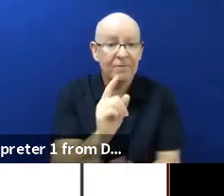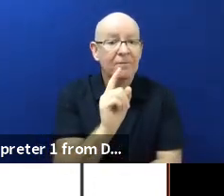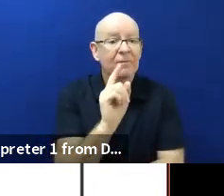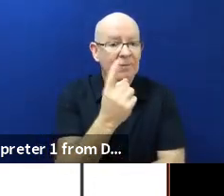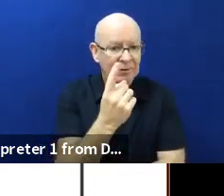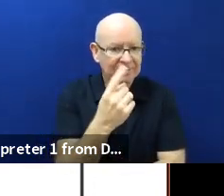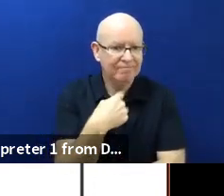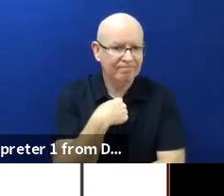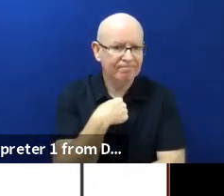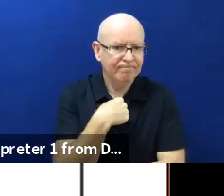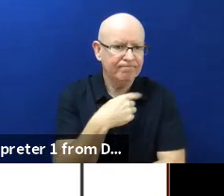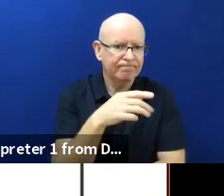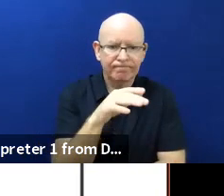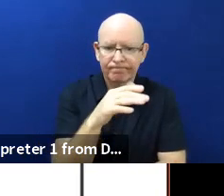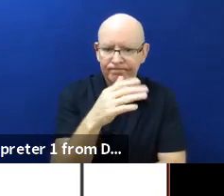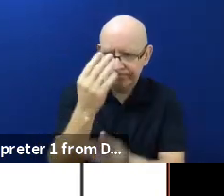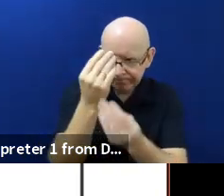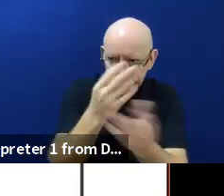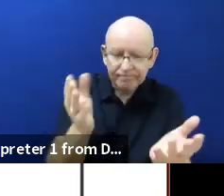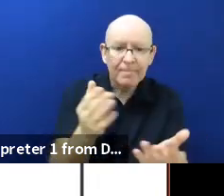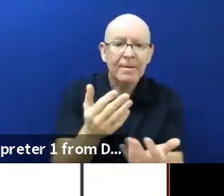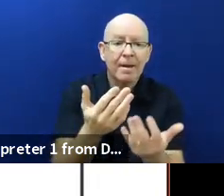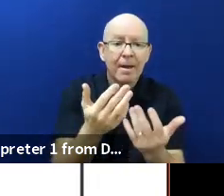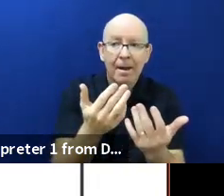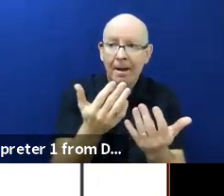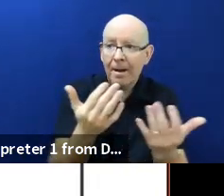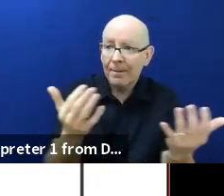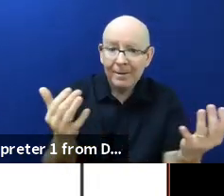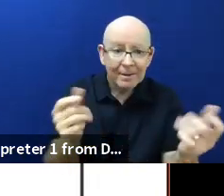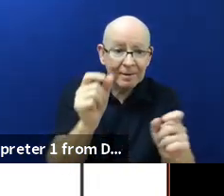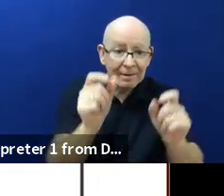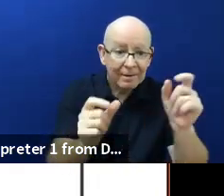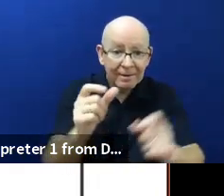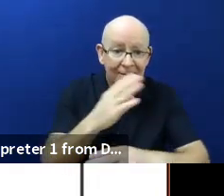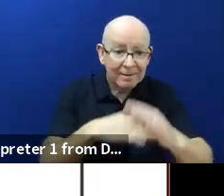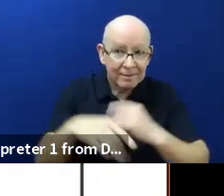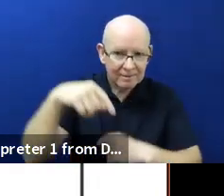programmes that we have and next and I'll talk about some of the key challenges of DRECS